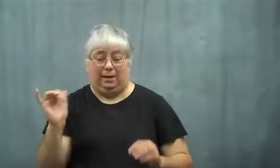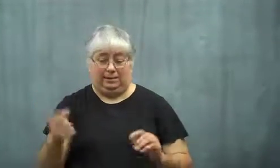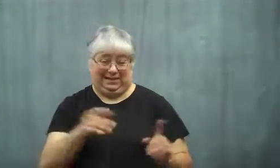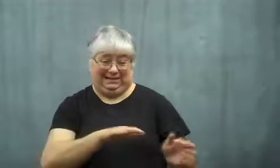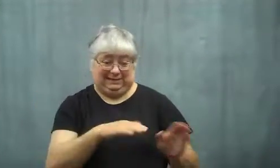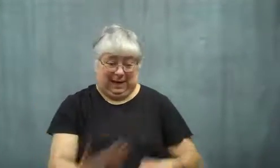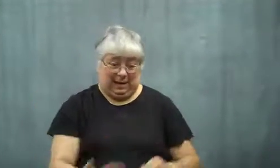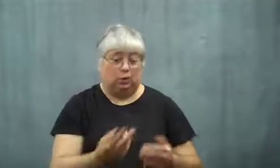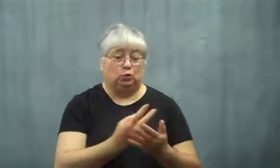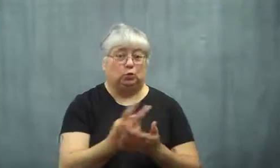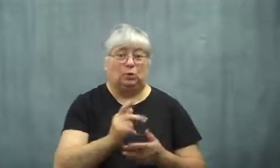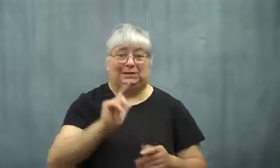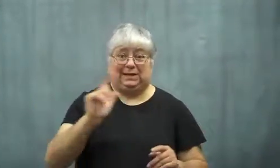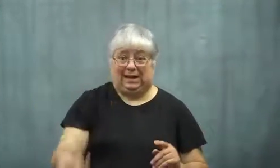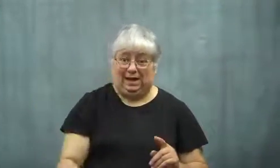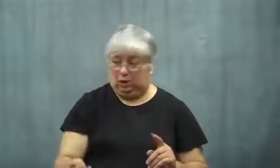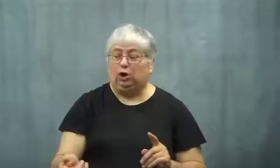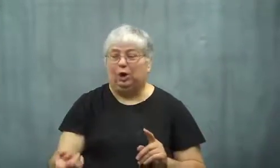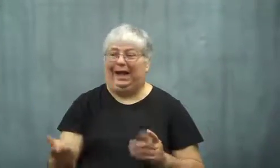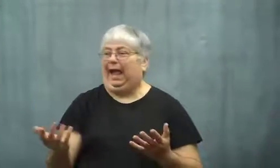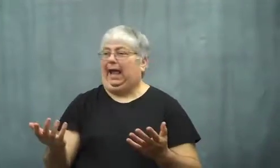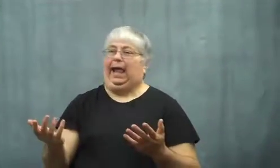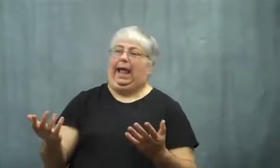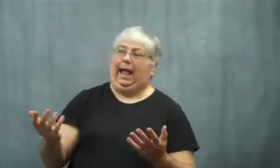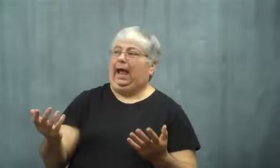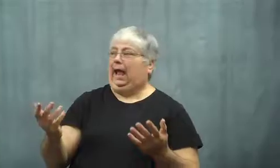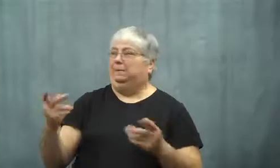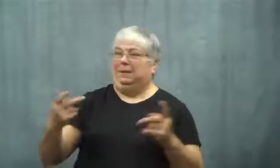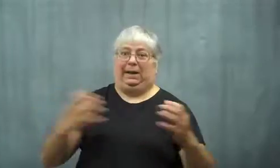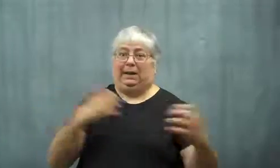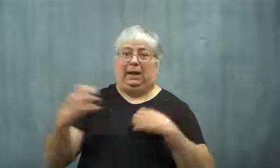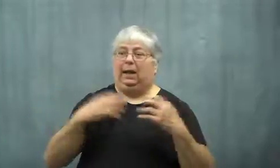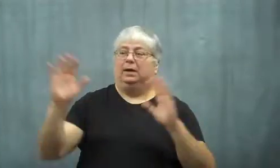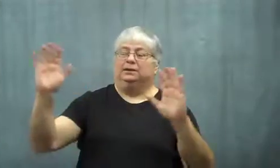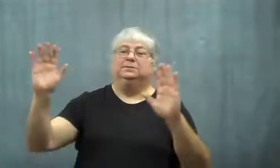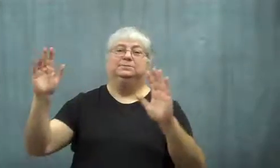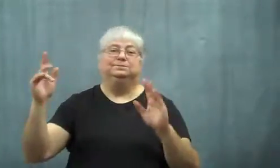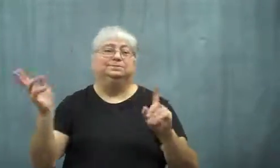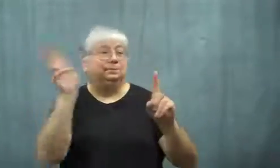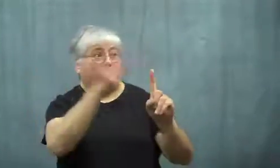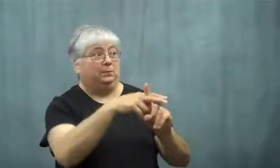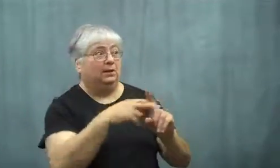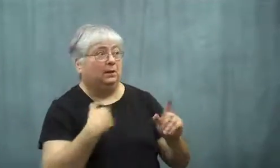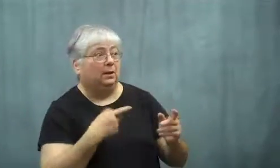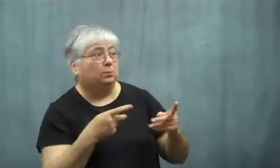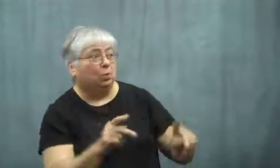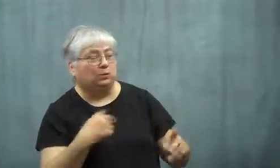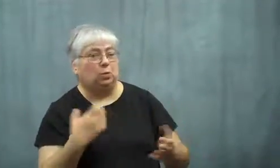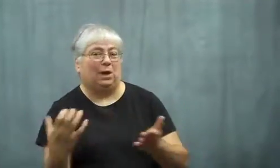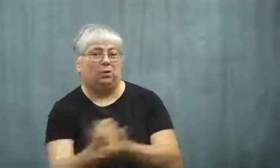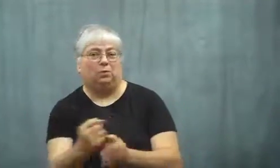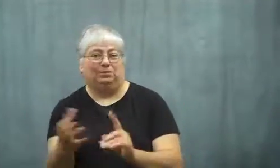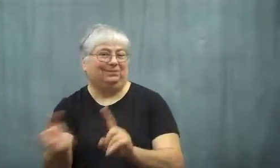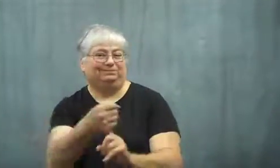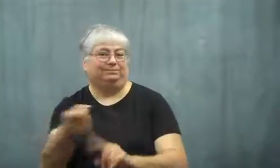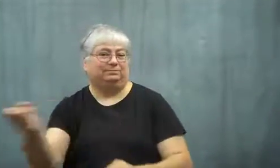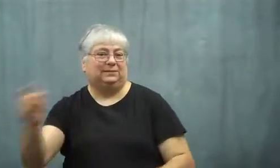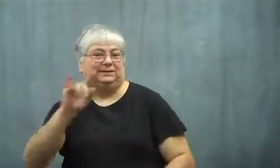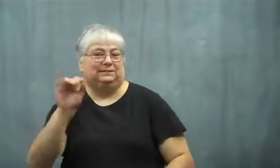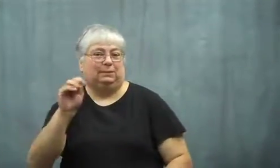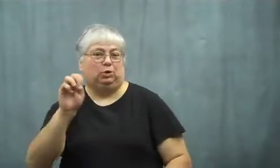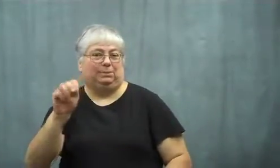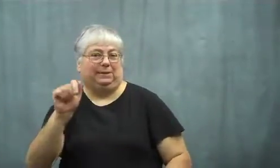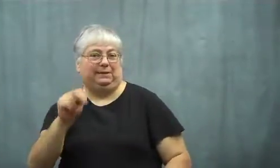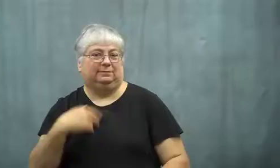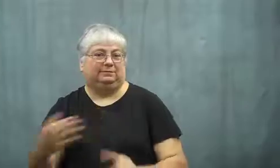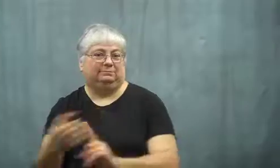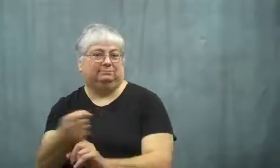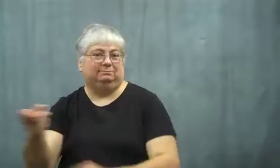Two weeks after the death, with all the outcry,